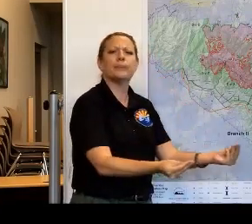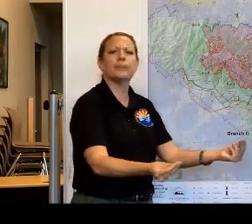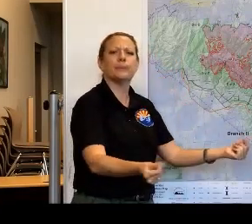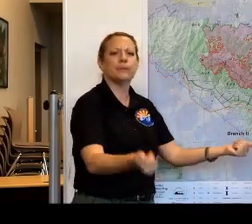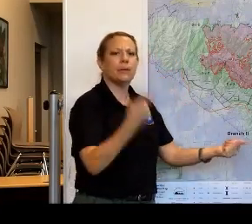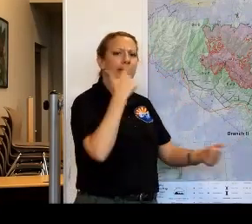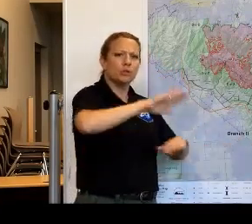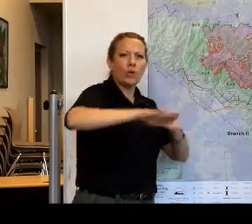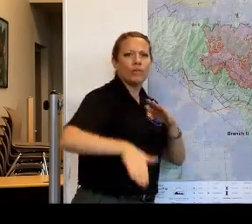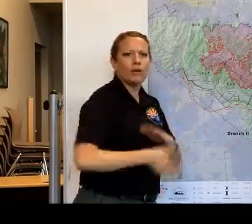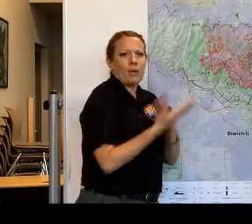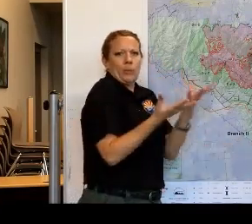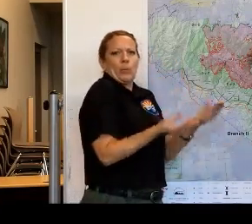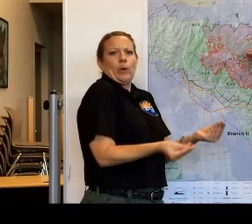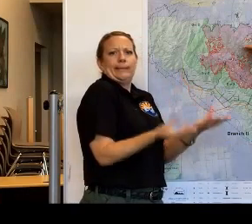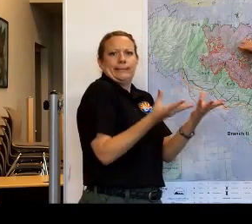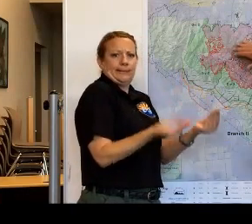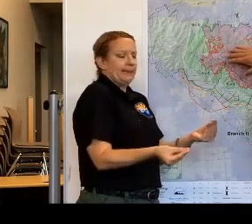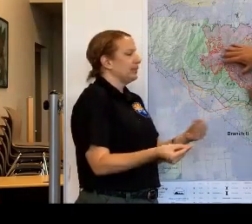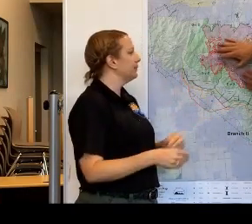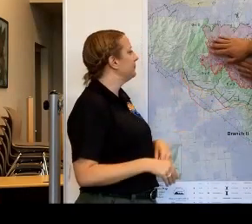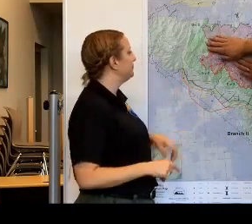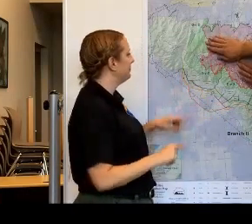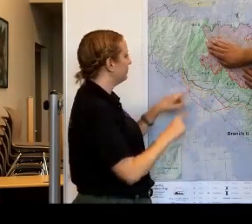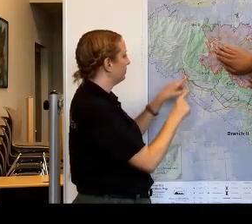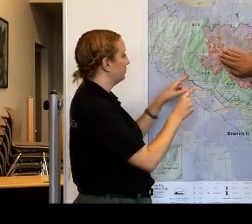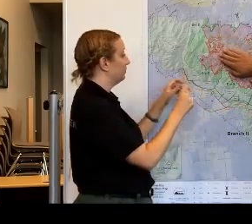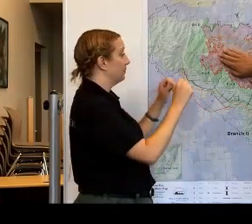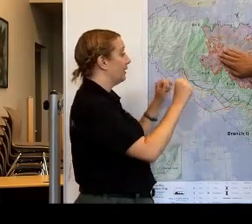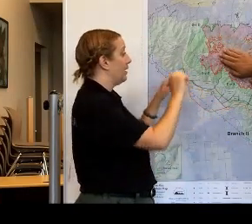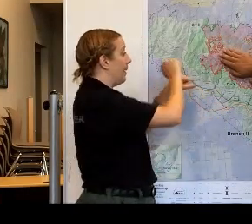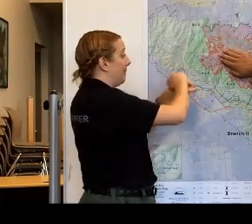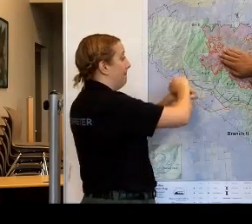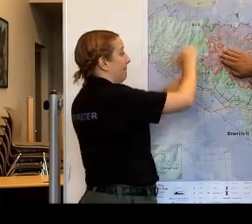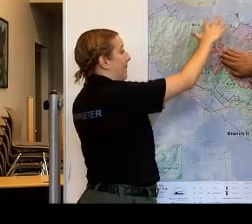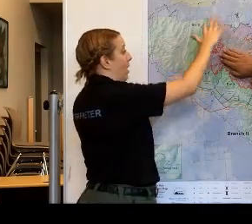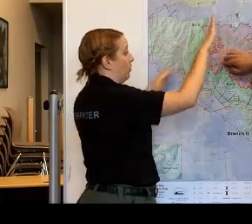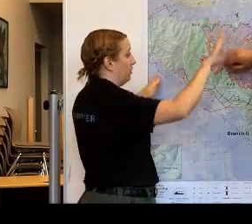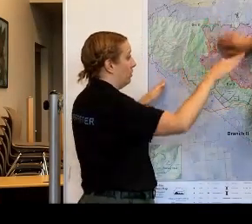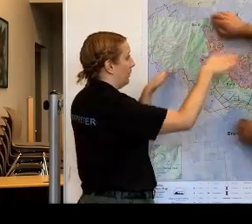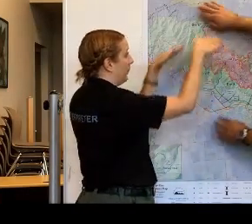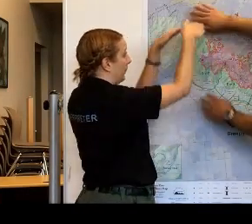fuels. As you go up the mountain this is a big mountain right here there's this